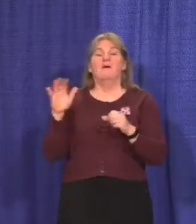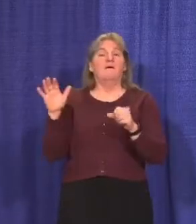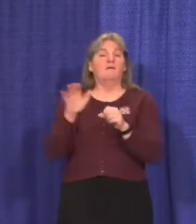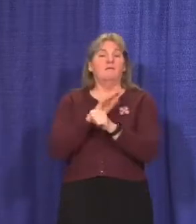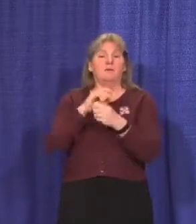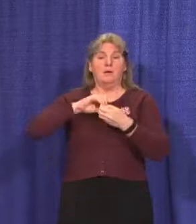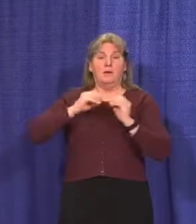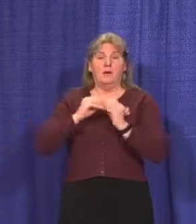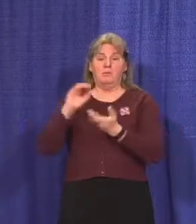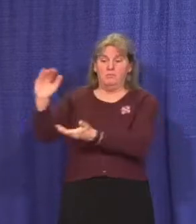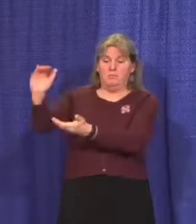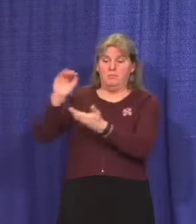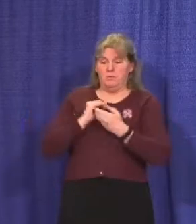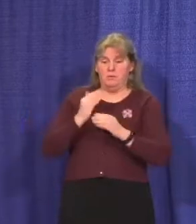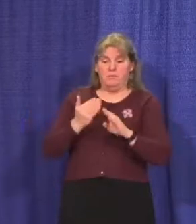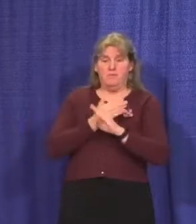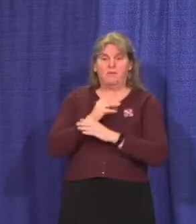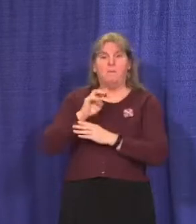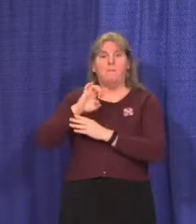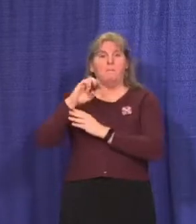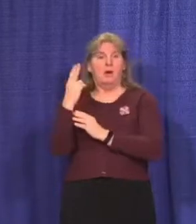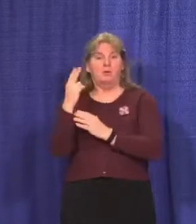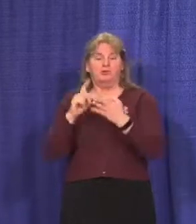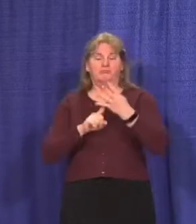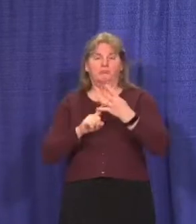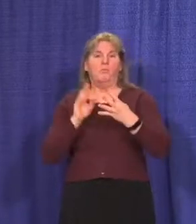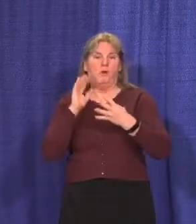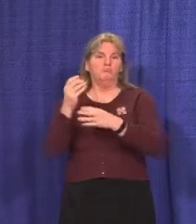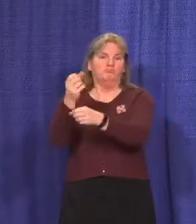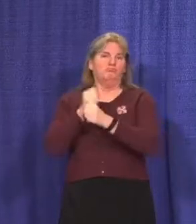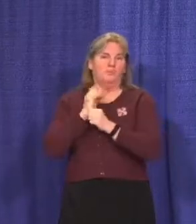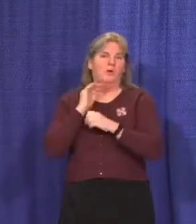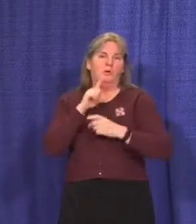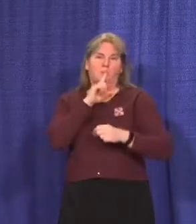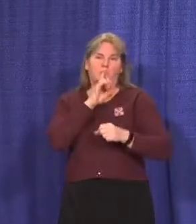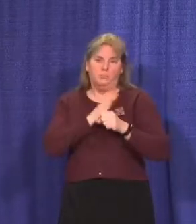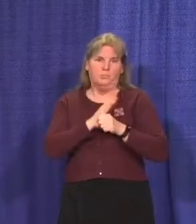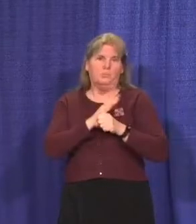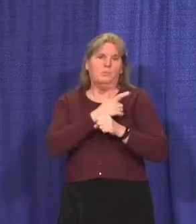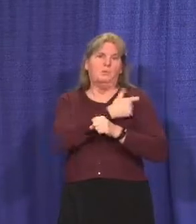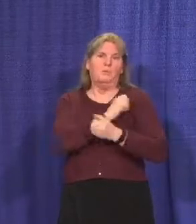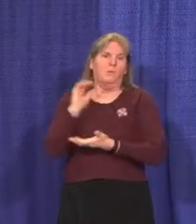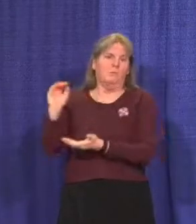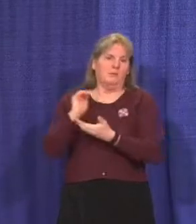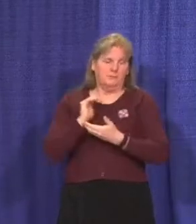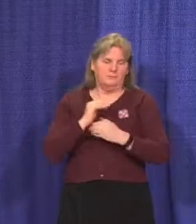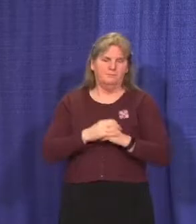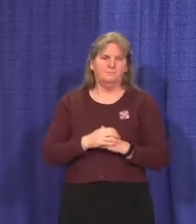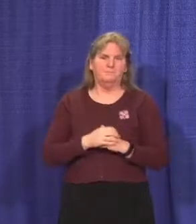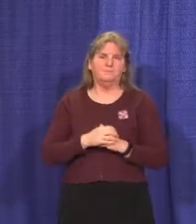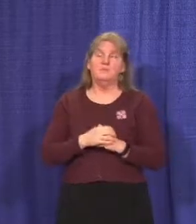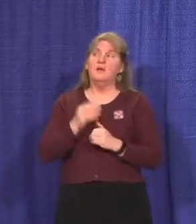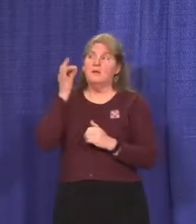As we get into additional information we will keep Yukoners up-to-date.